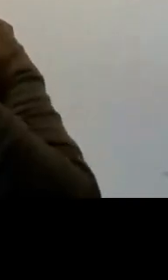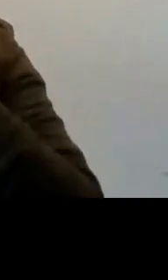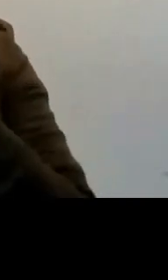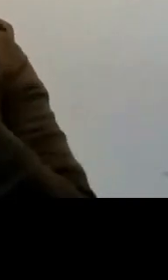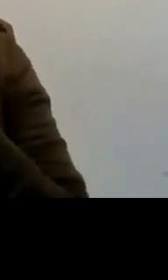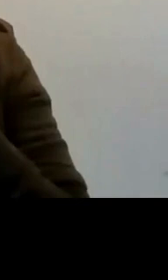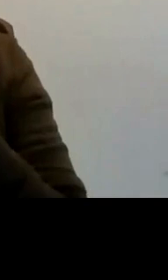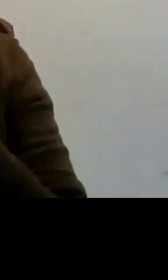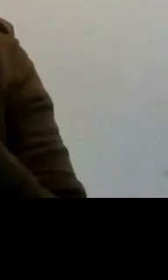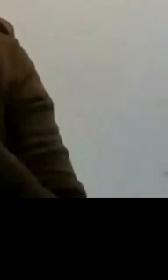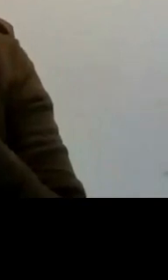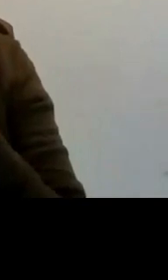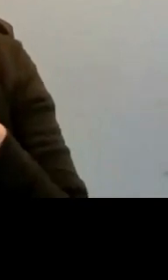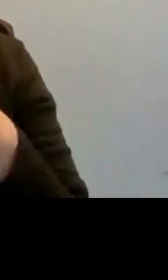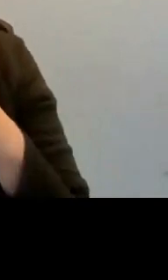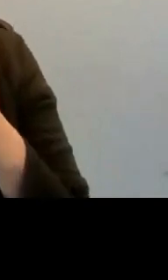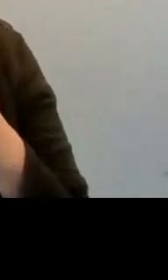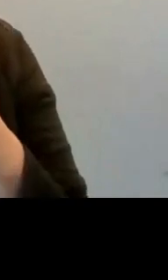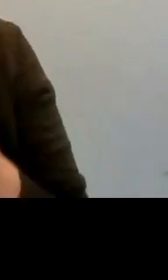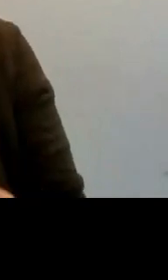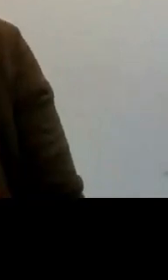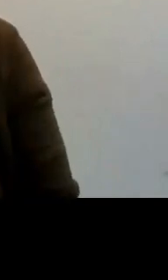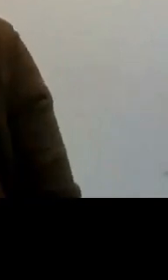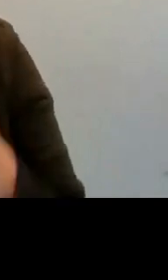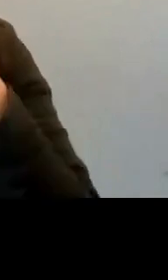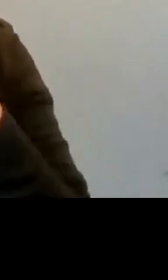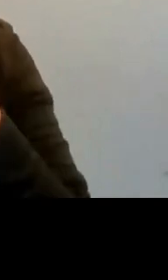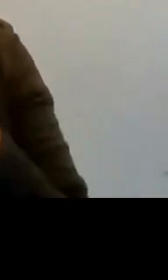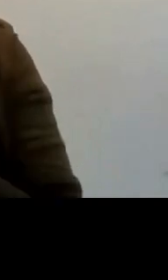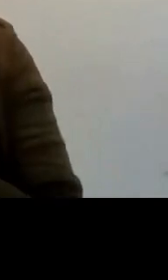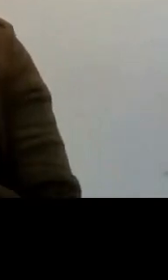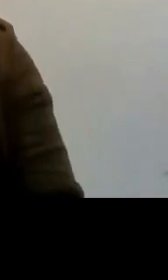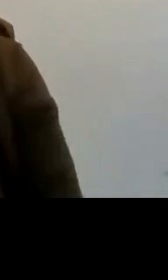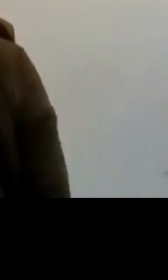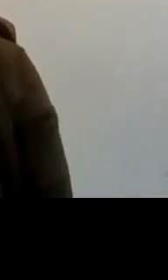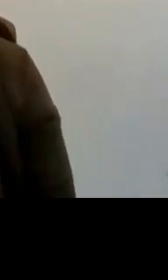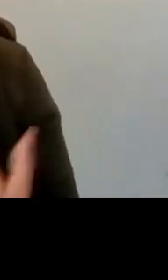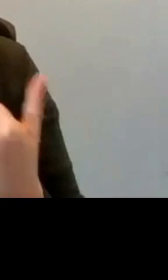um in some of this work that that we care so much about um so I'll share my slides here